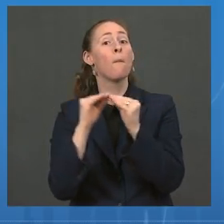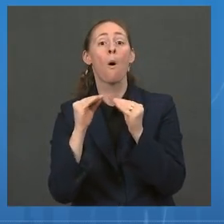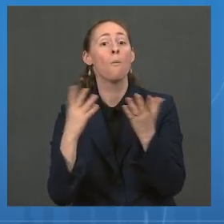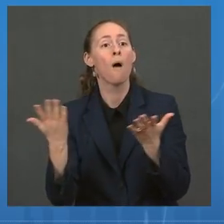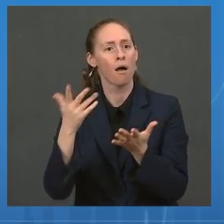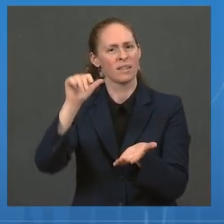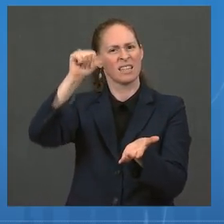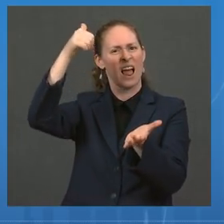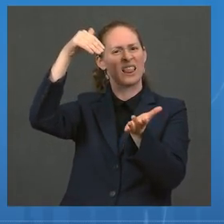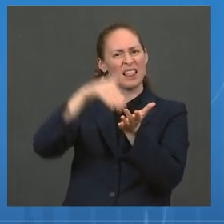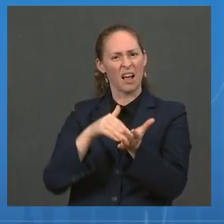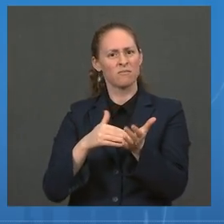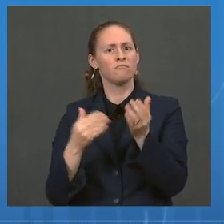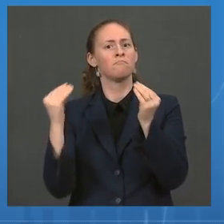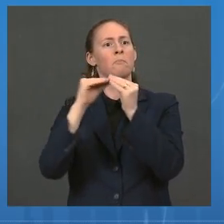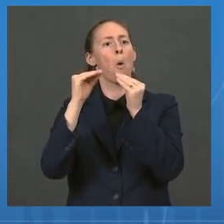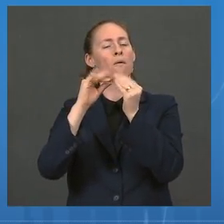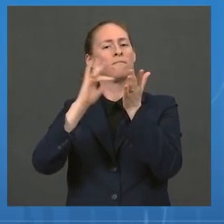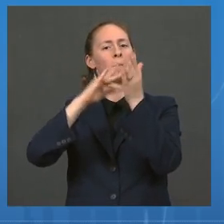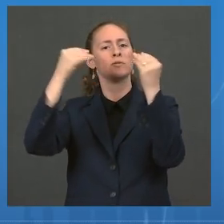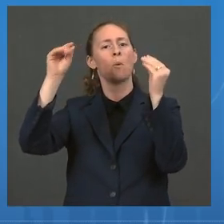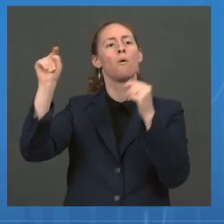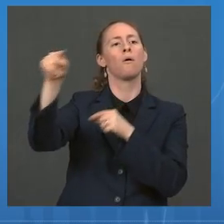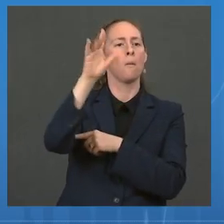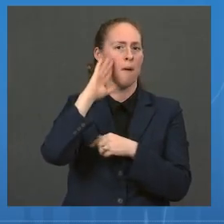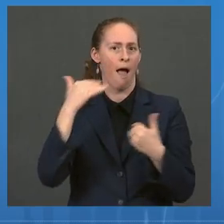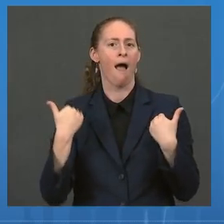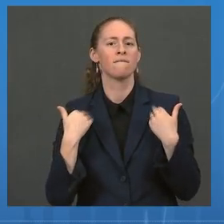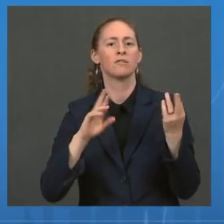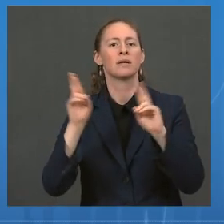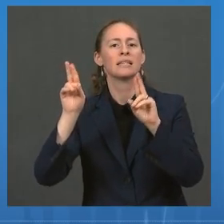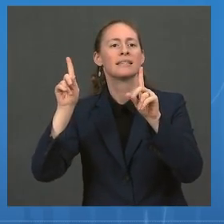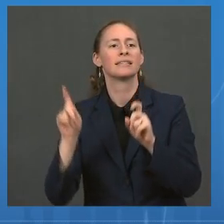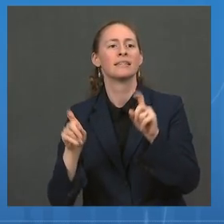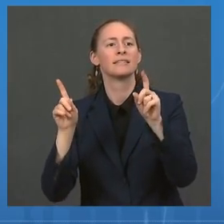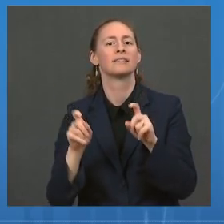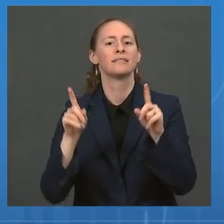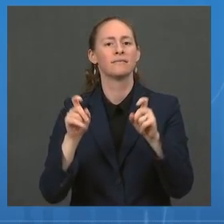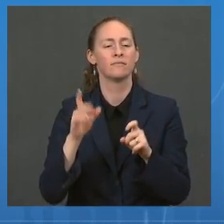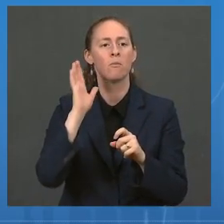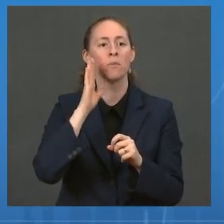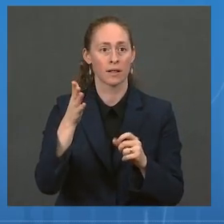We're on track to meet that goal in the coming weeks. And, today, we're doubling our commitment